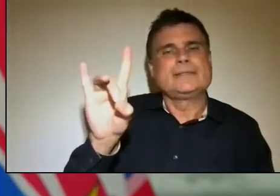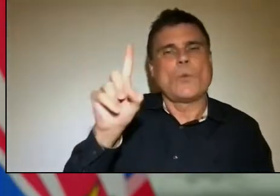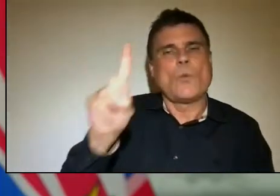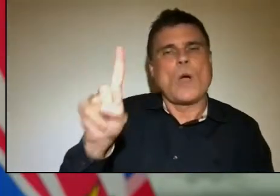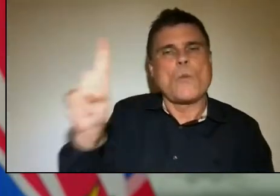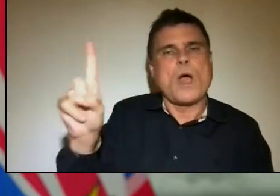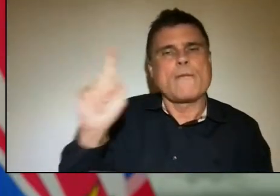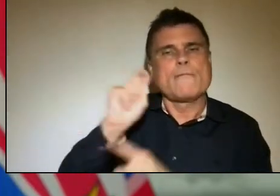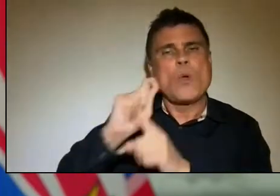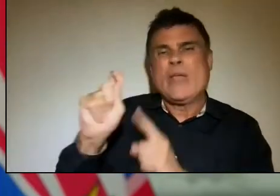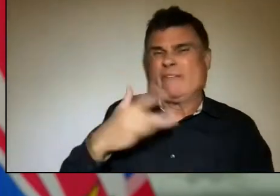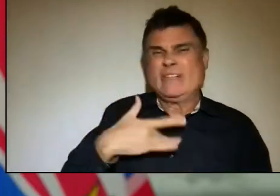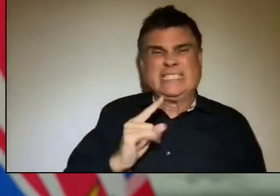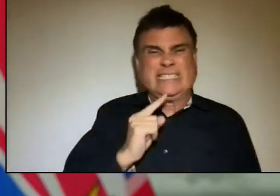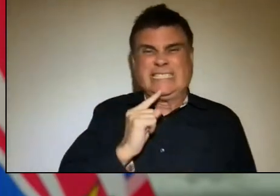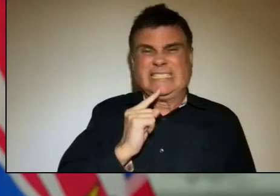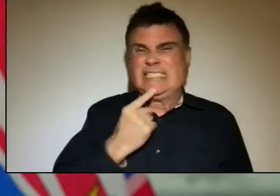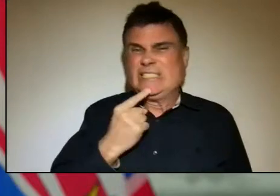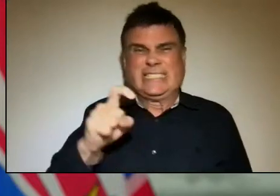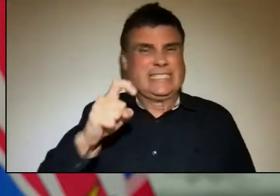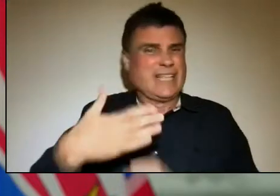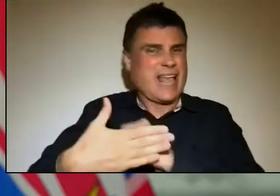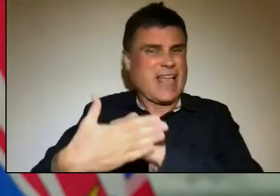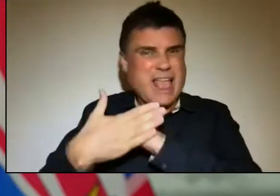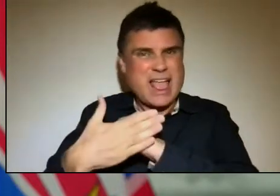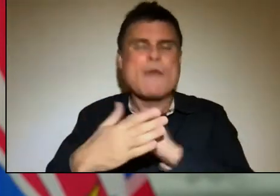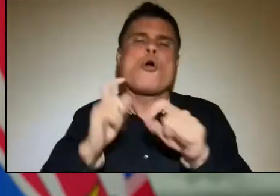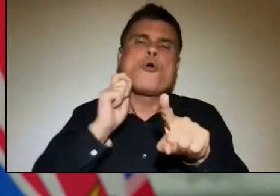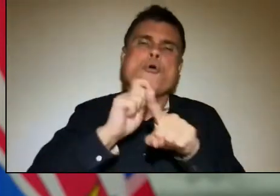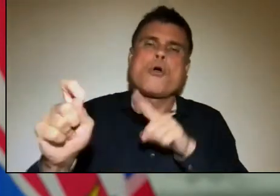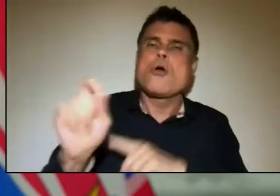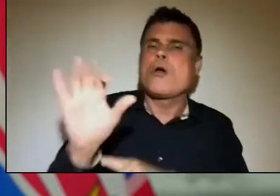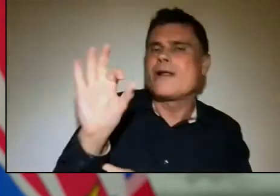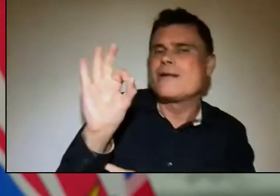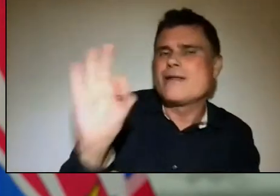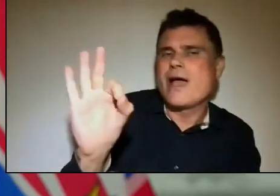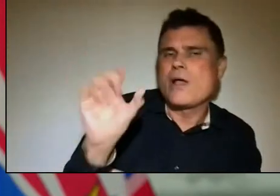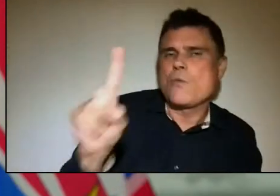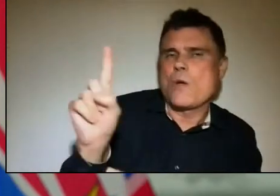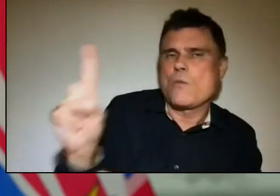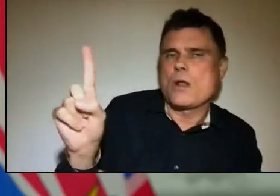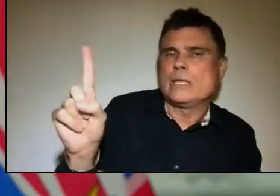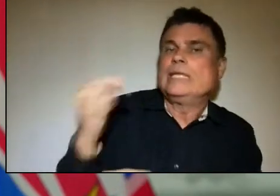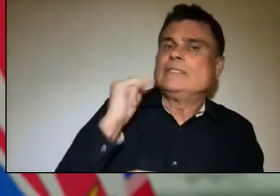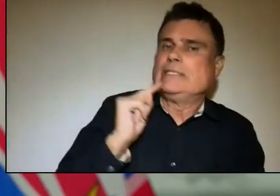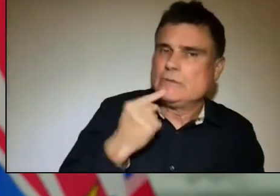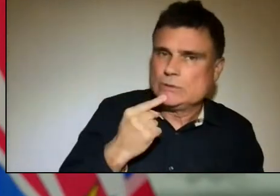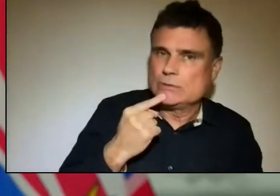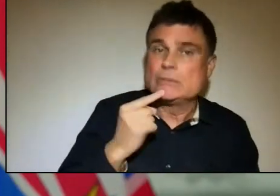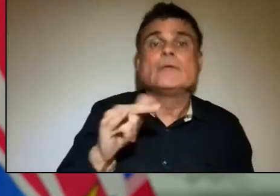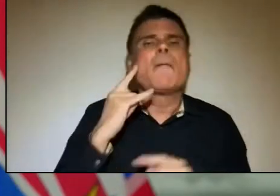immediate care and call 911 if you need to. There is additional details